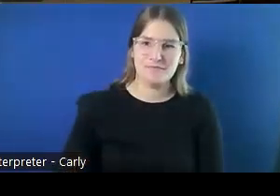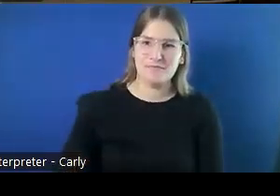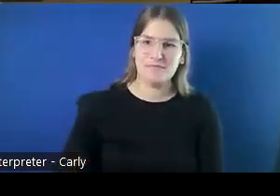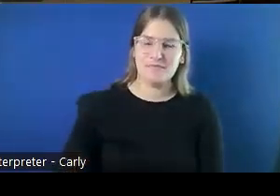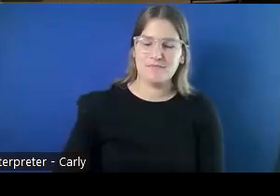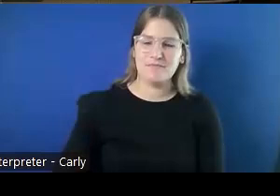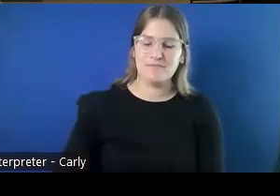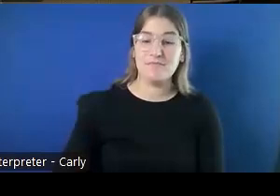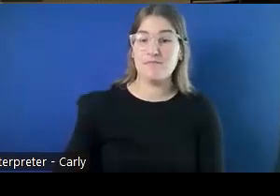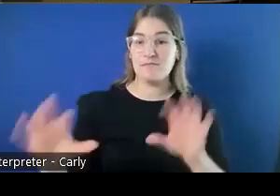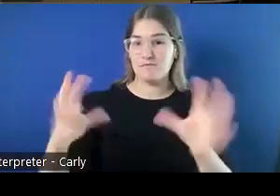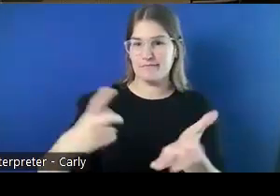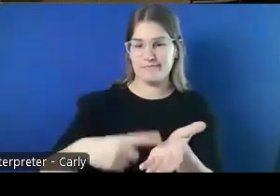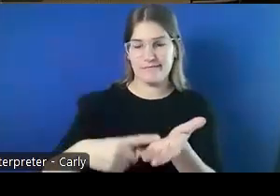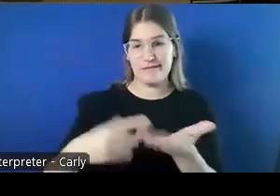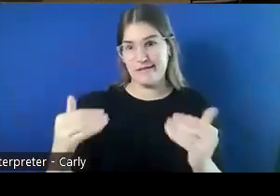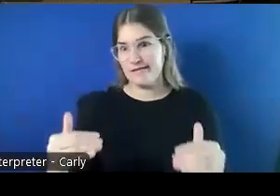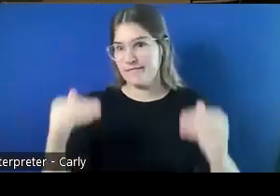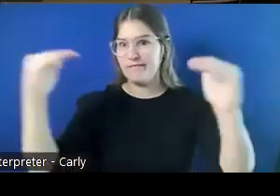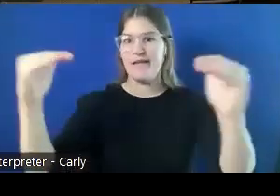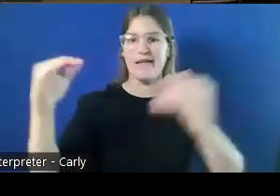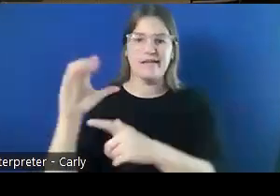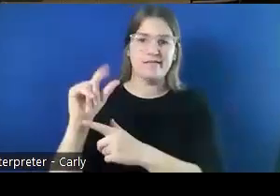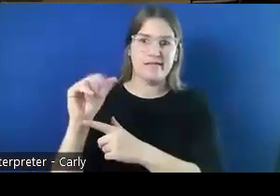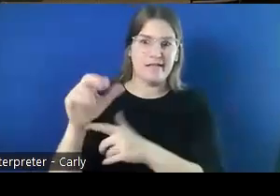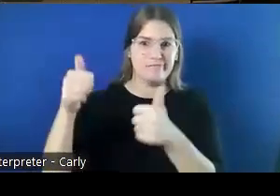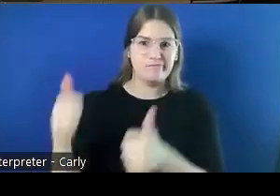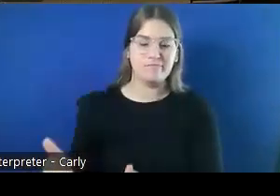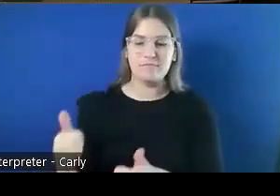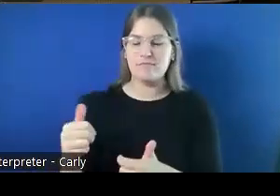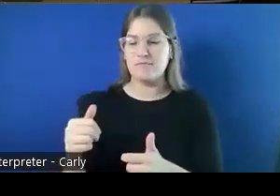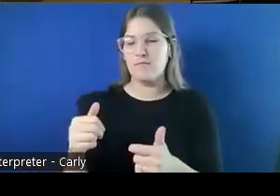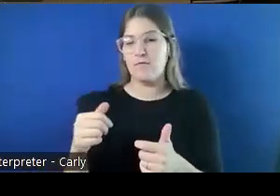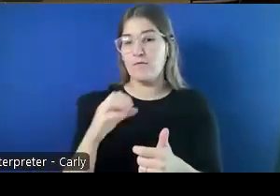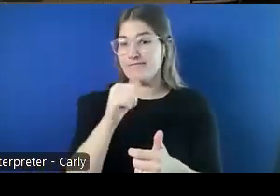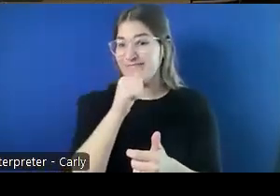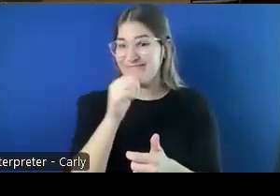you know Advanced cancer geriatric these are all people with end of life type condition but I was